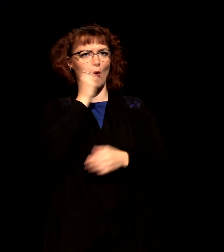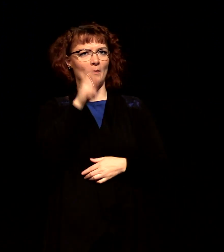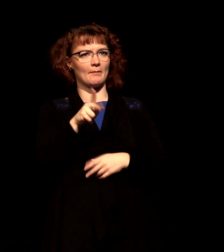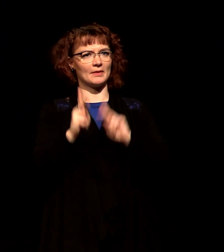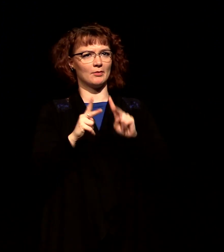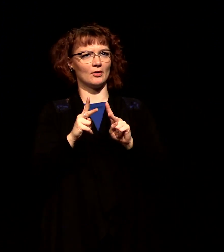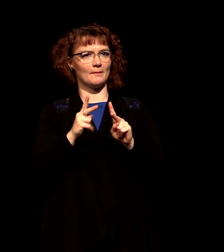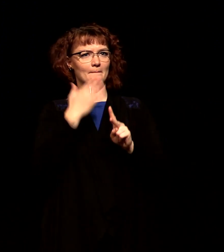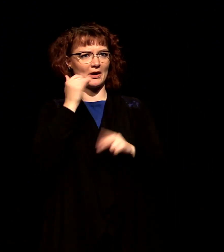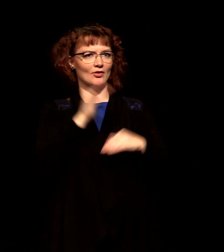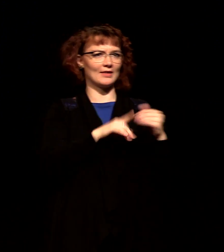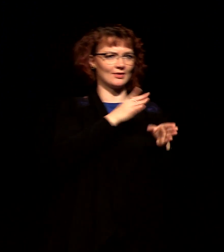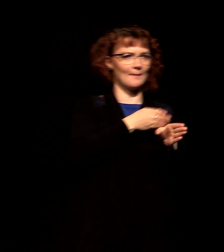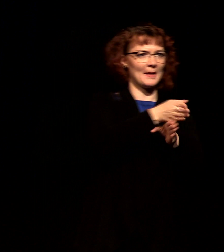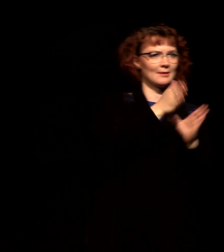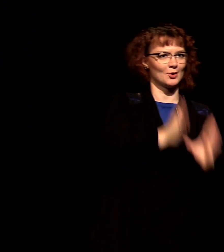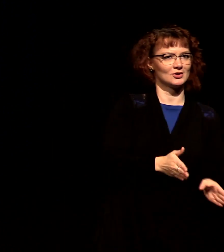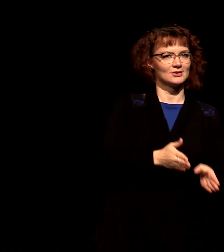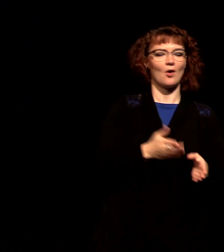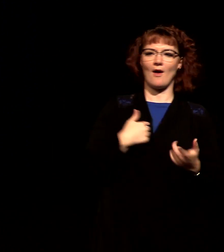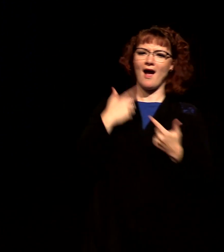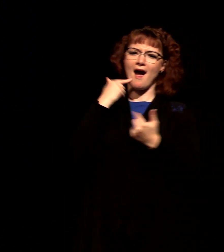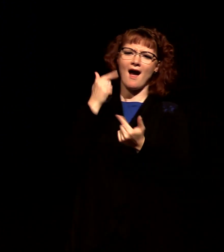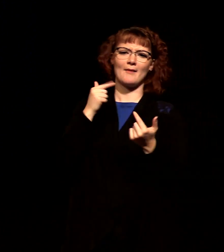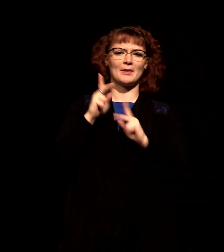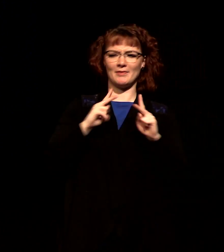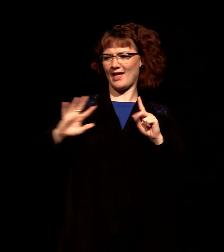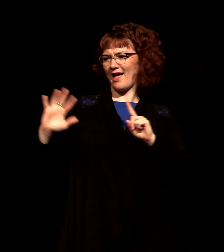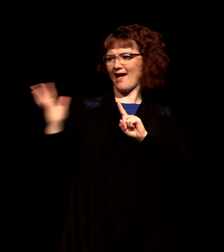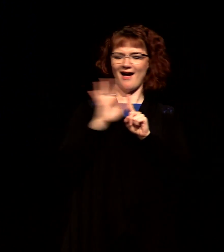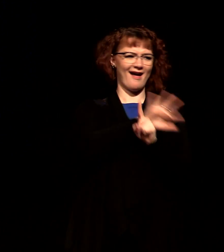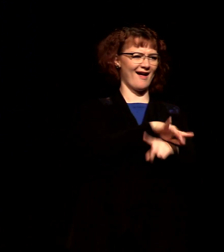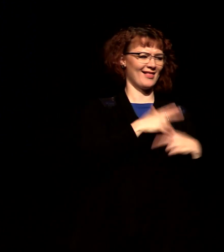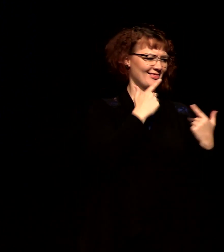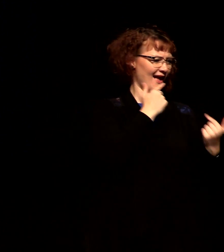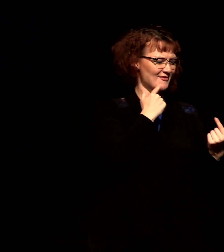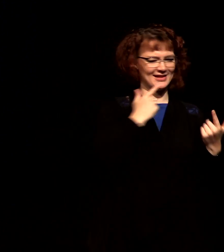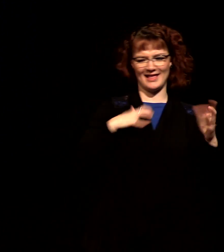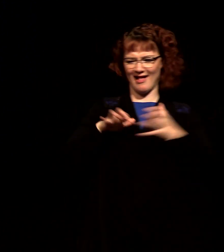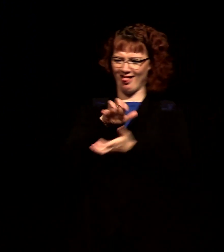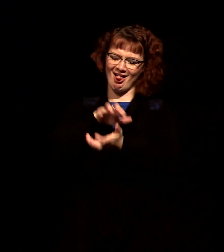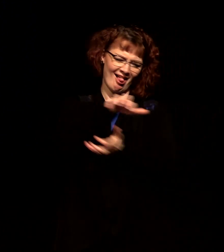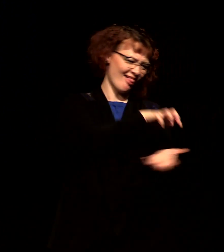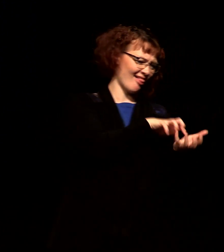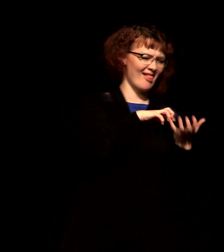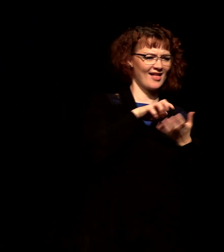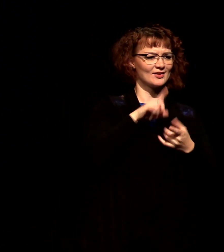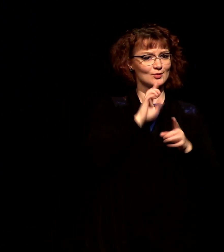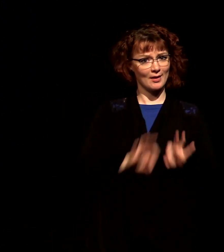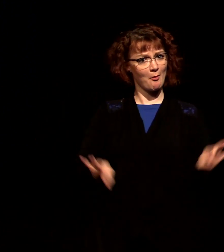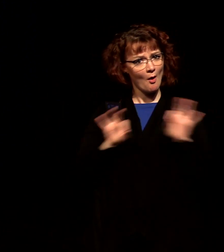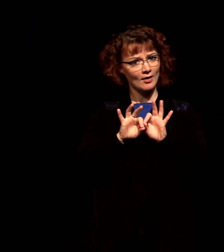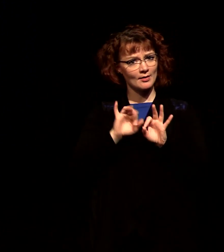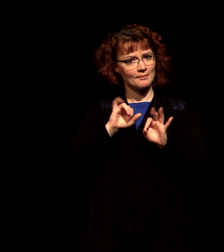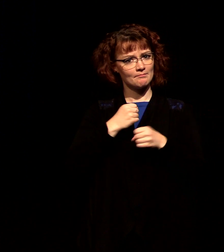you would go and you start laughing, and there's just when people around you are laughing, you laugh a little harder. And it's really important because it makes a better experience for